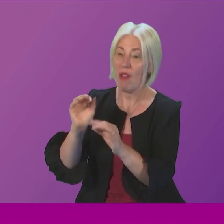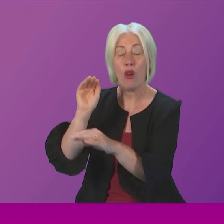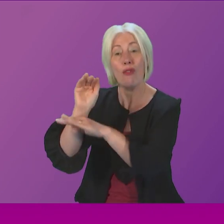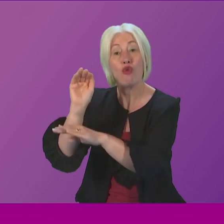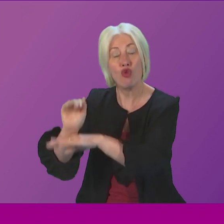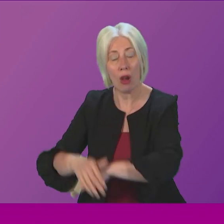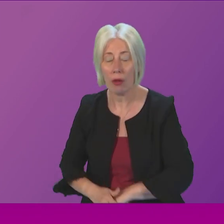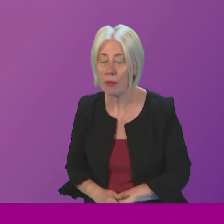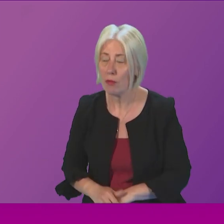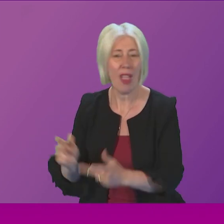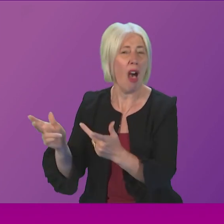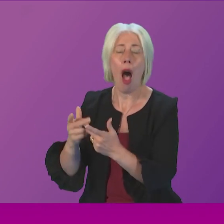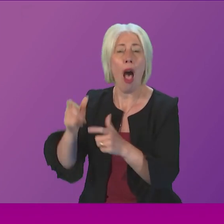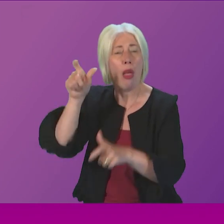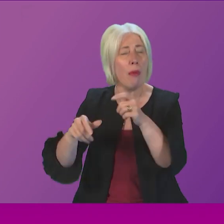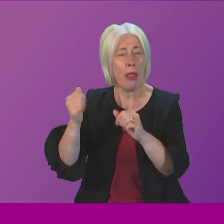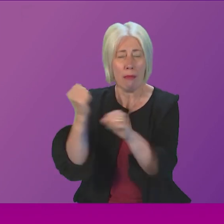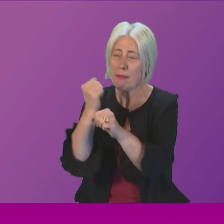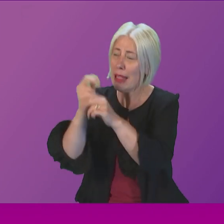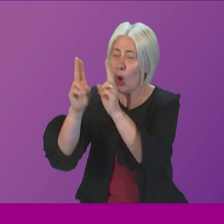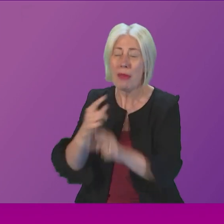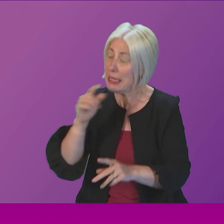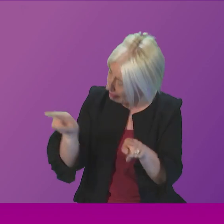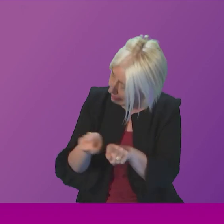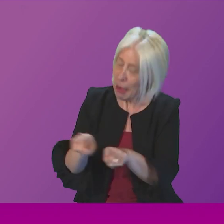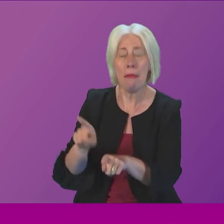“From our direction within the Springfield Group, we have already embraced the shift